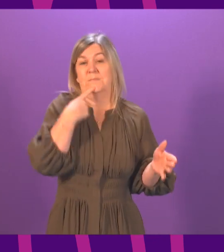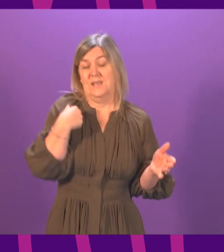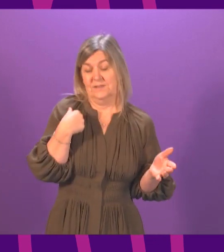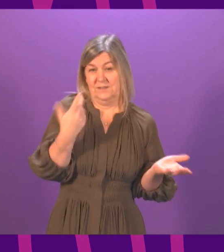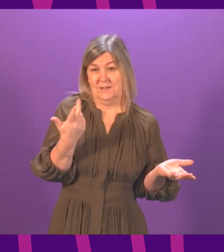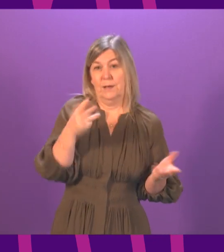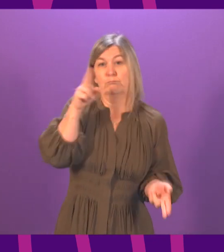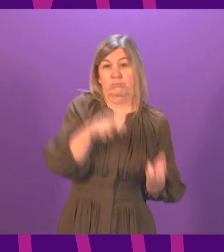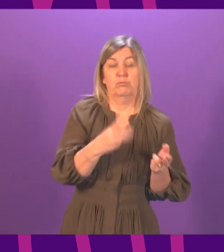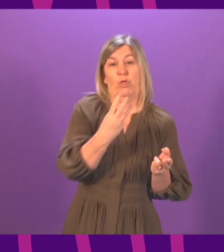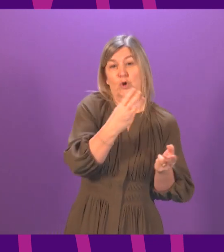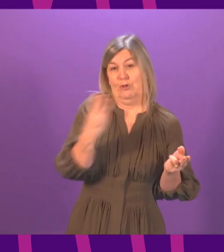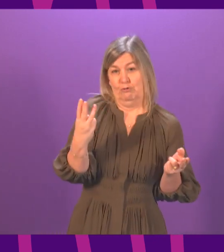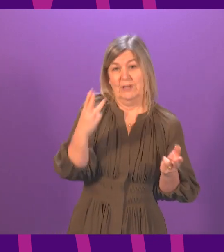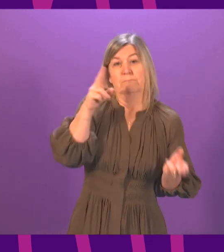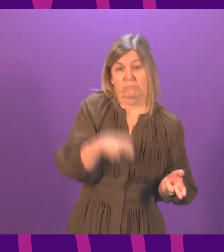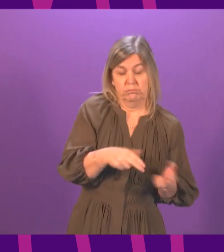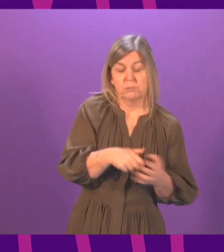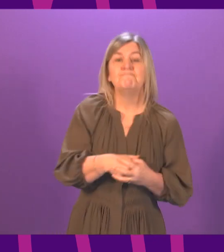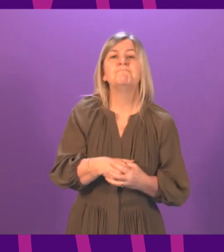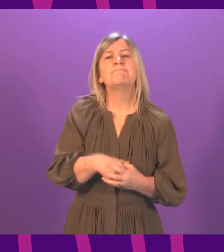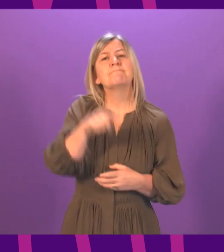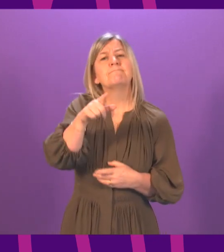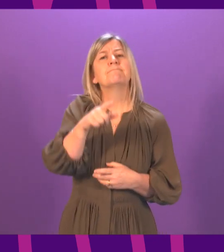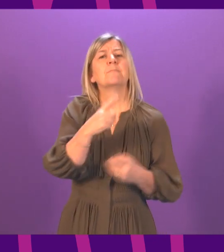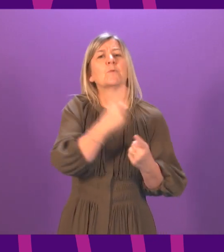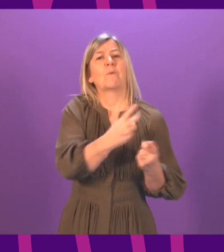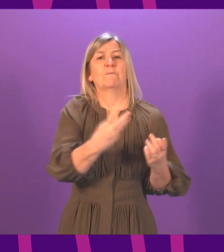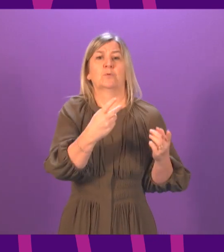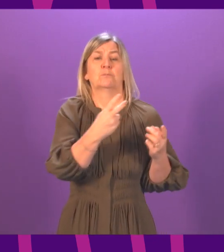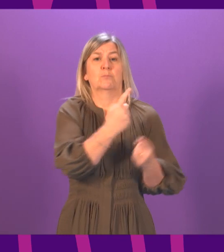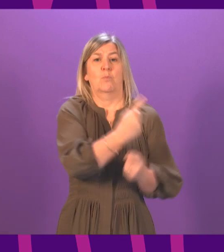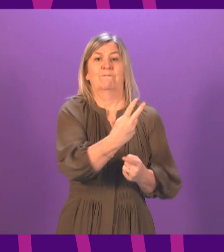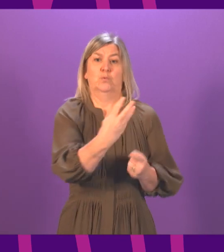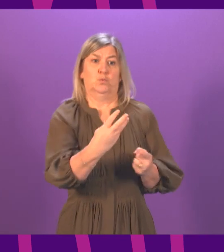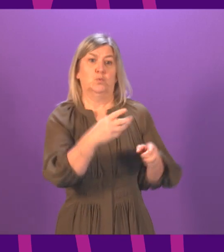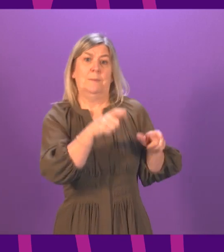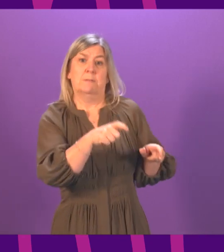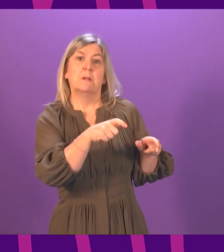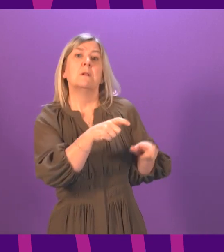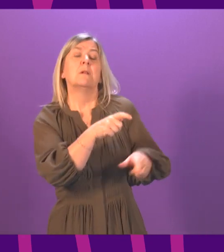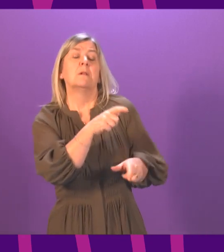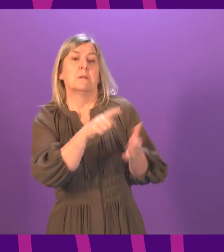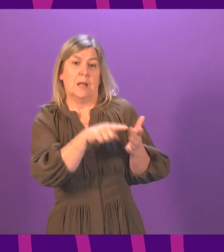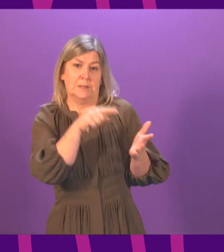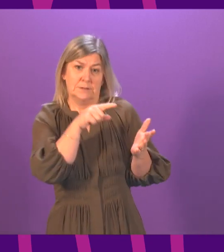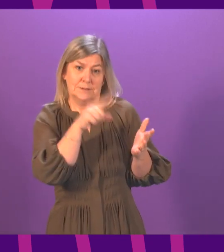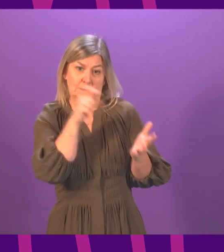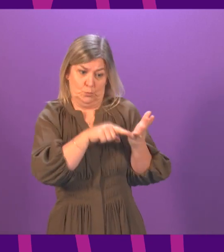and 142 people are in intensive care, which is a decrease of 3 from yesterday.